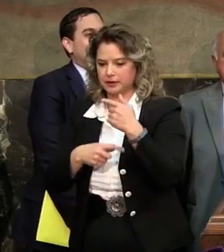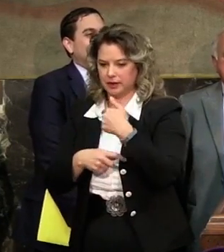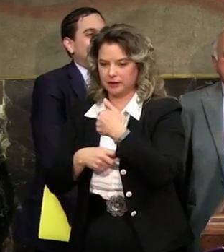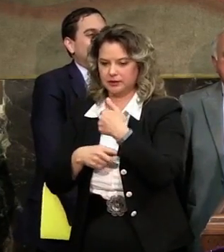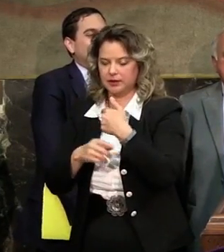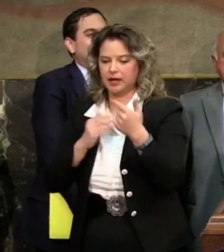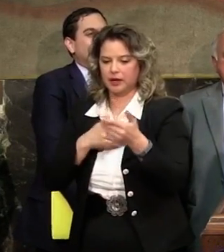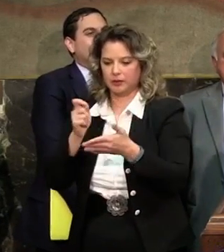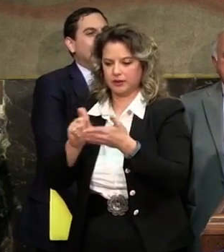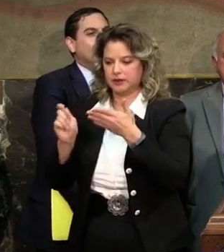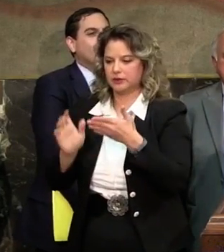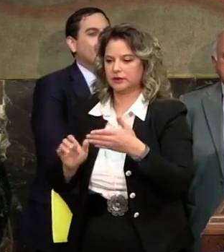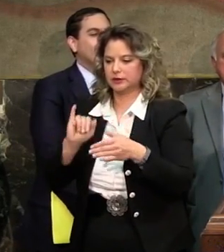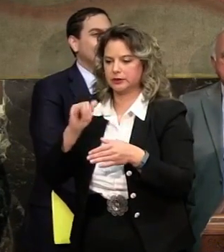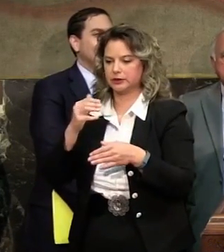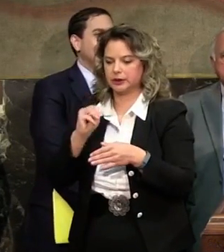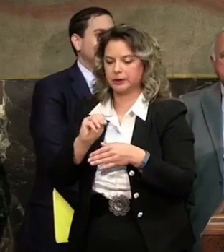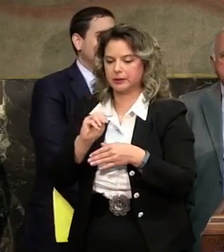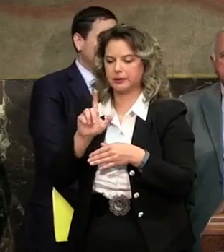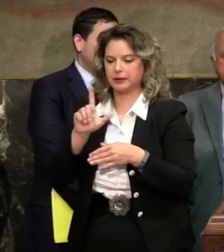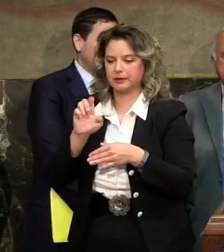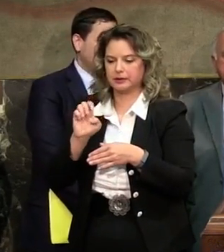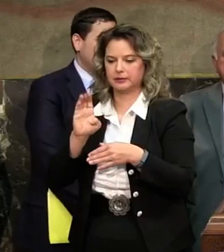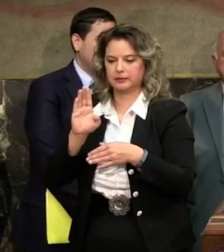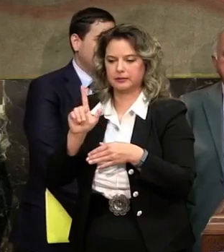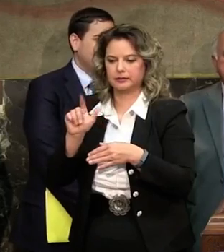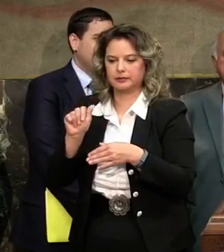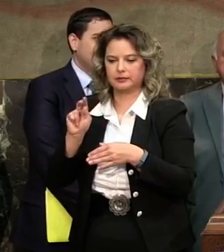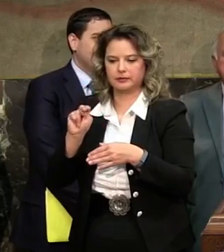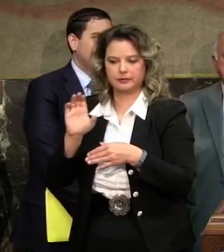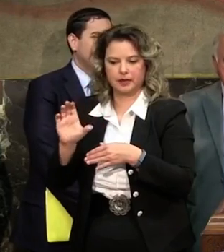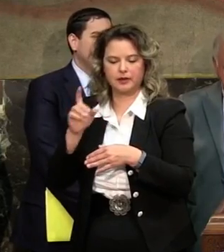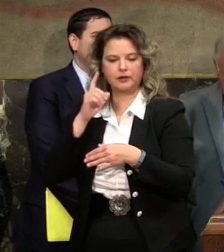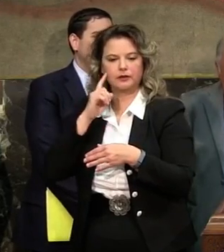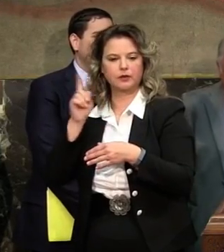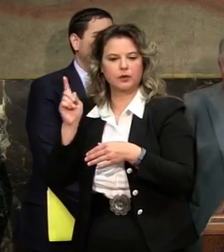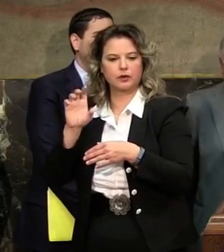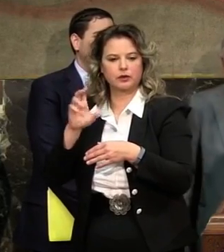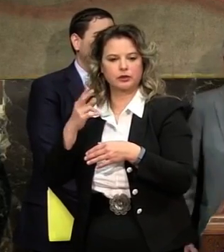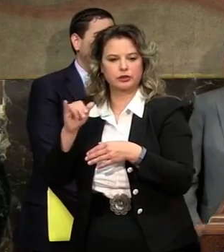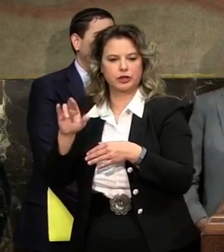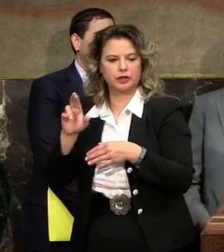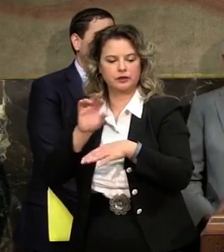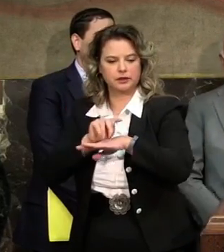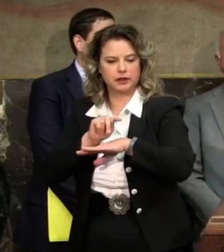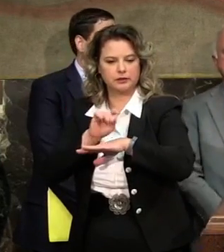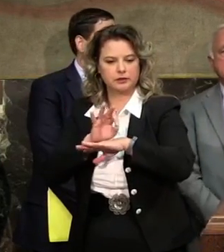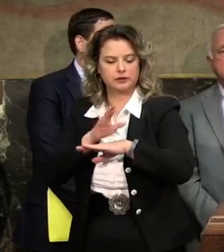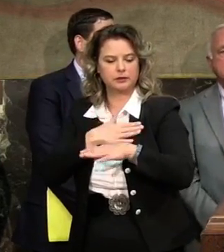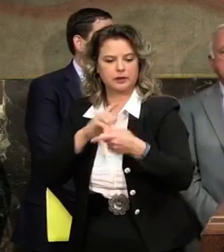secretary Jim Leblanc for his leadership as the chairman of the task force my friend and my colleague sheriff mike has